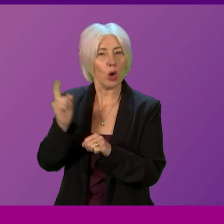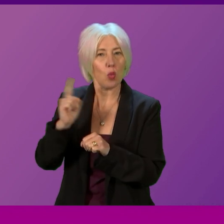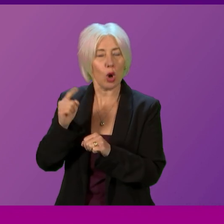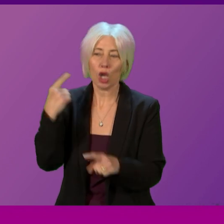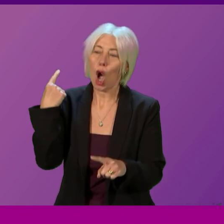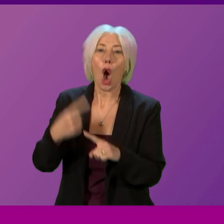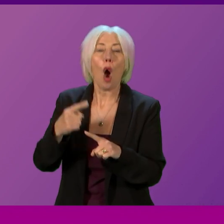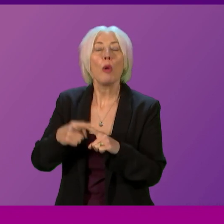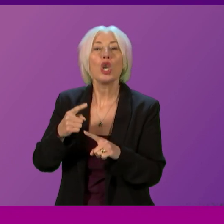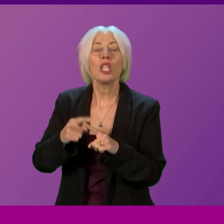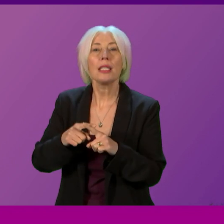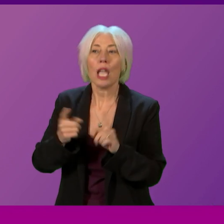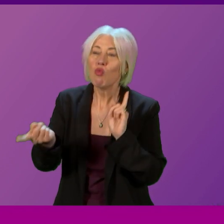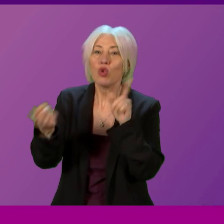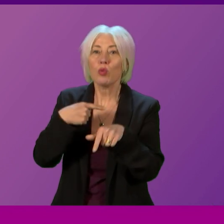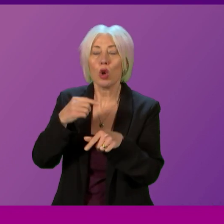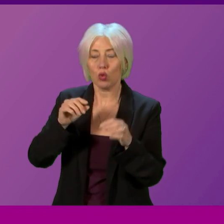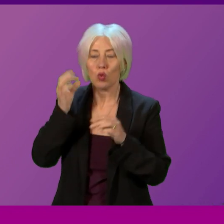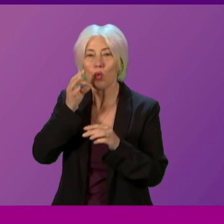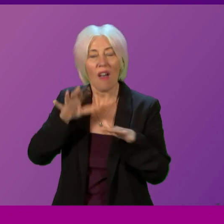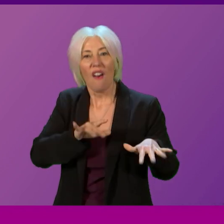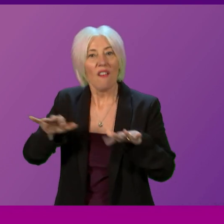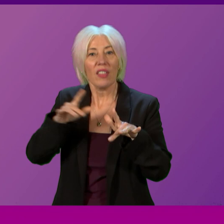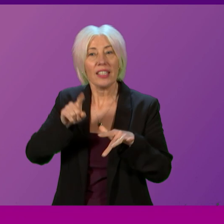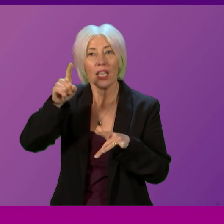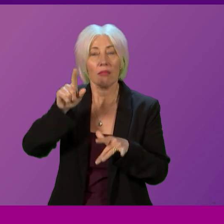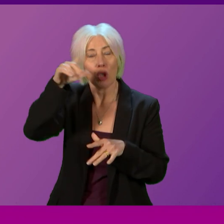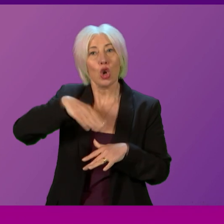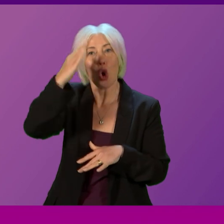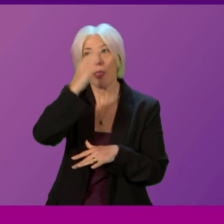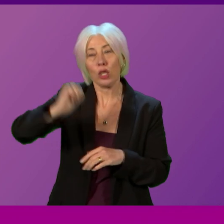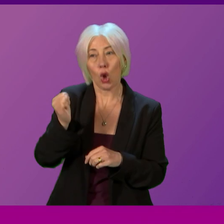response to flooding in the north-east of Scotland in recent days.